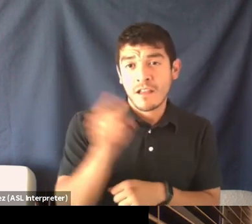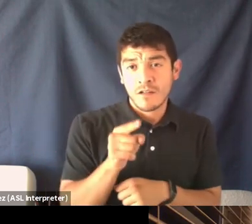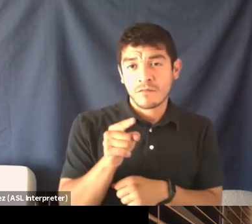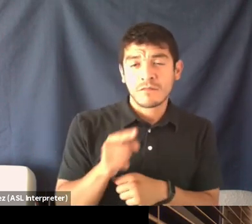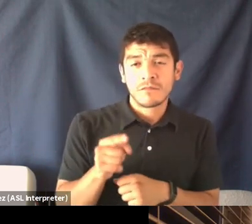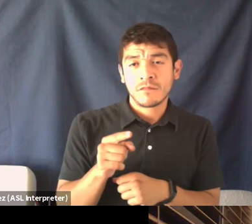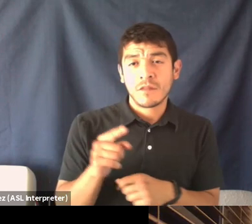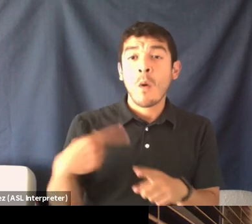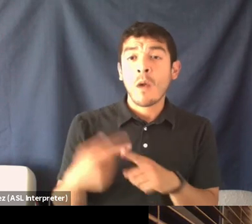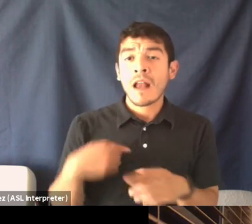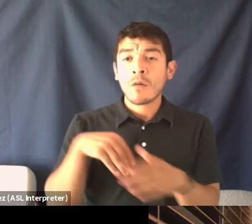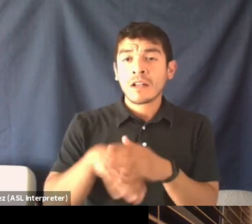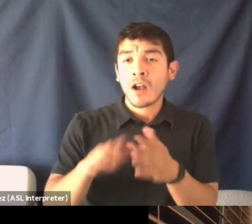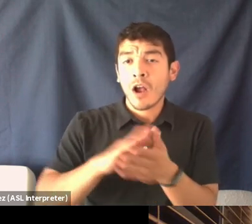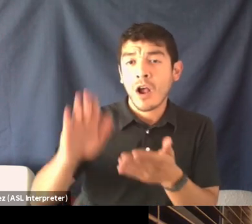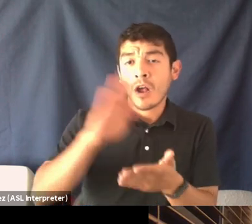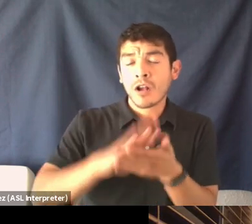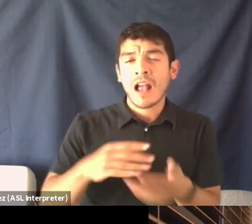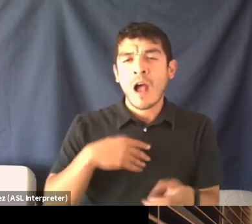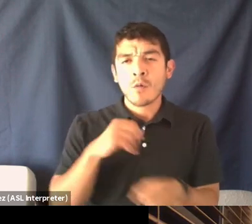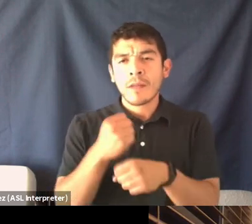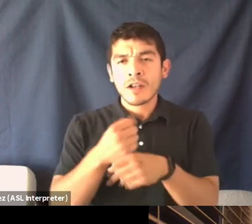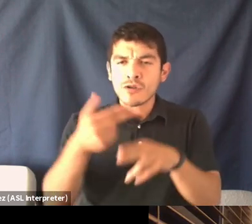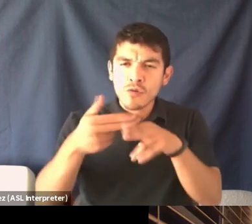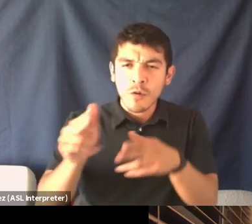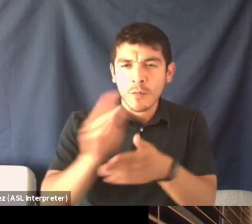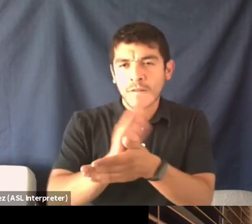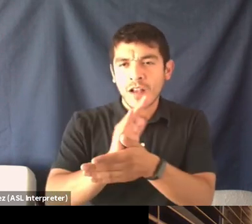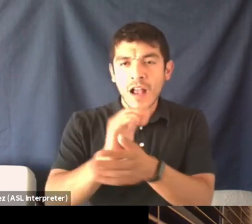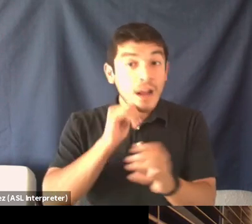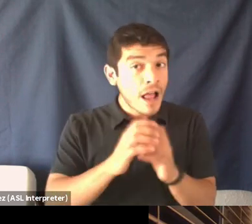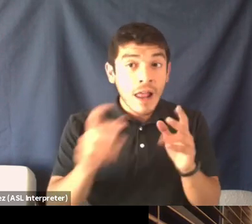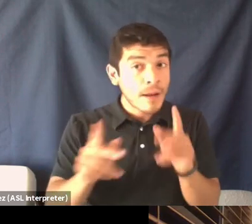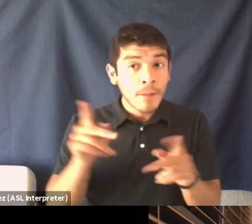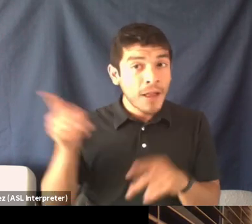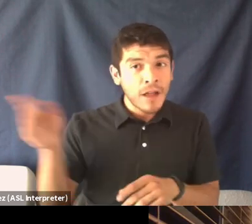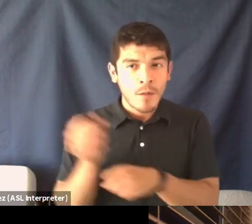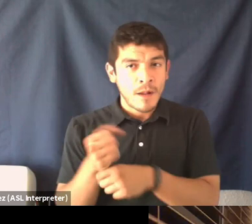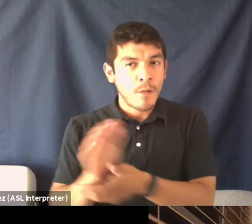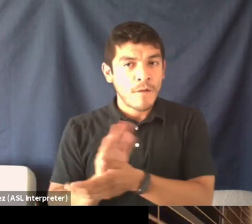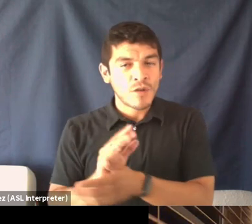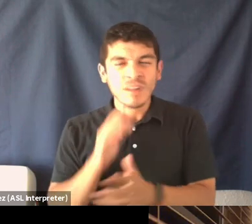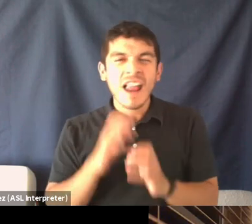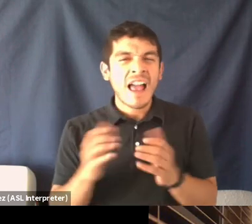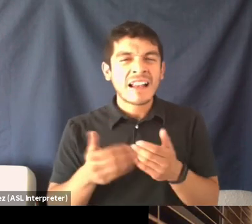When I was in college, I was making short films. Not a lot of people there were making films, so it was a lot easier to get some of the resources